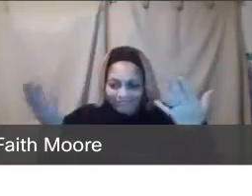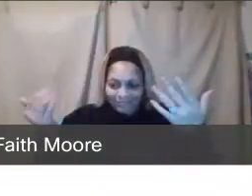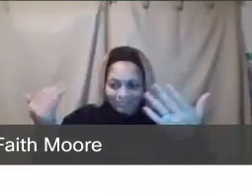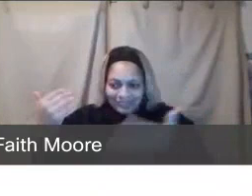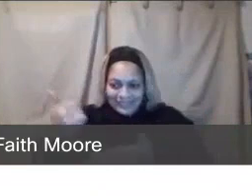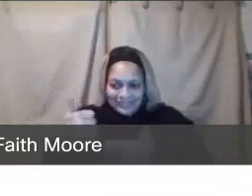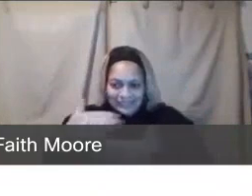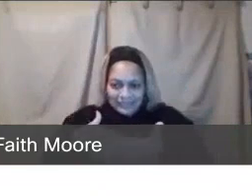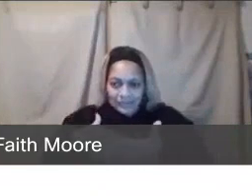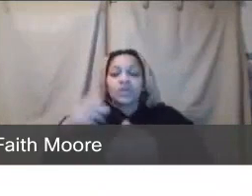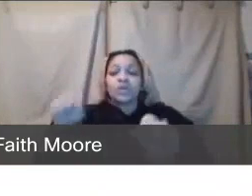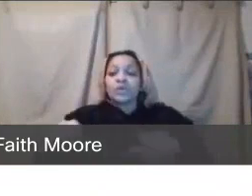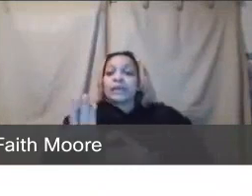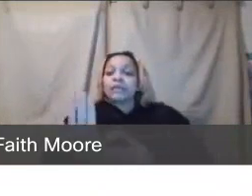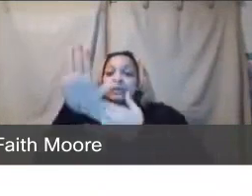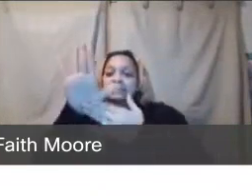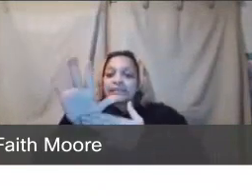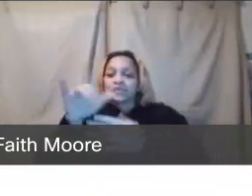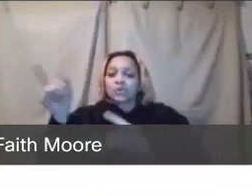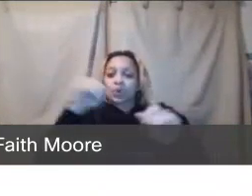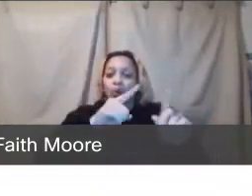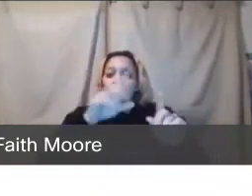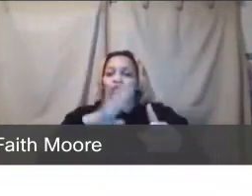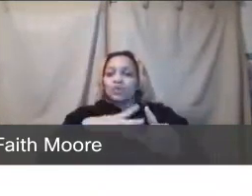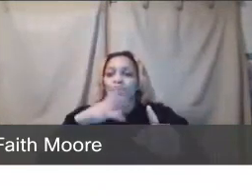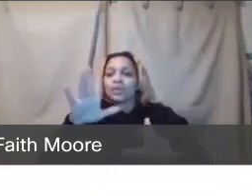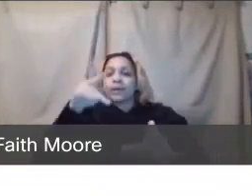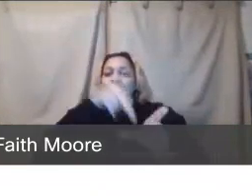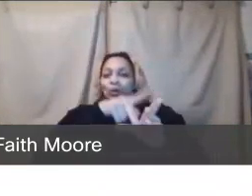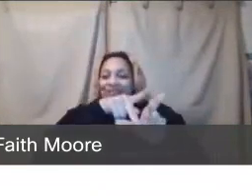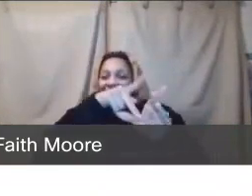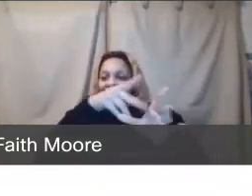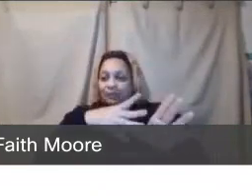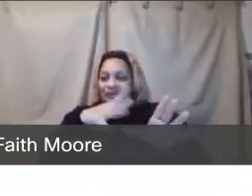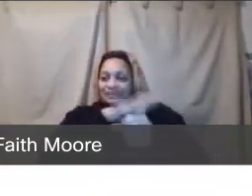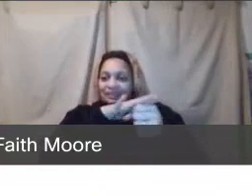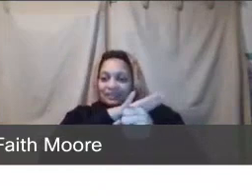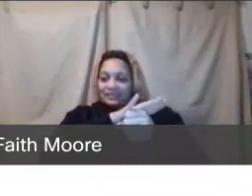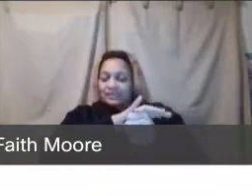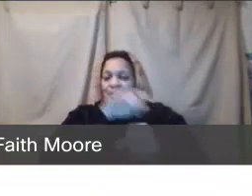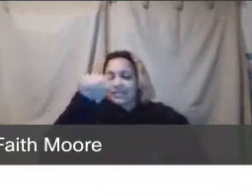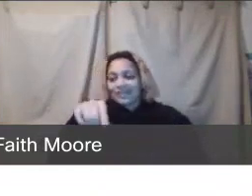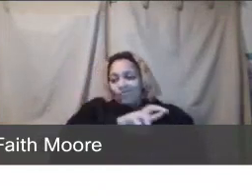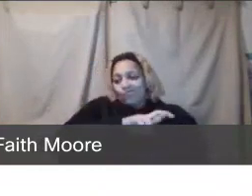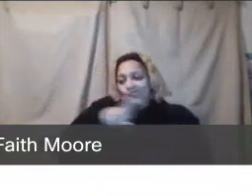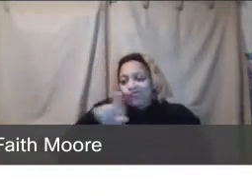You can raise your hand by going to the participant's panel, the bottom right corner of your Webex window. If you're joining us at the desktop app.